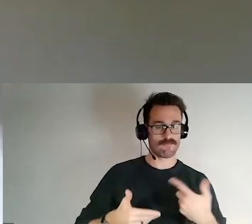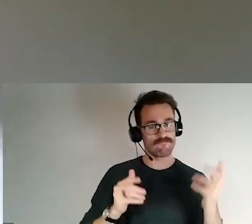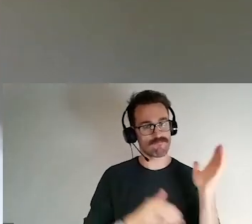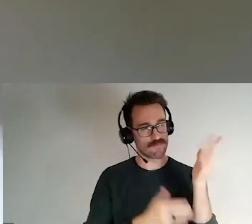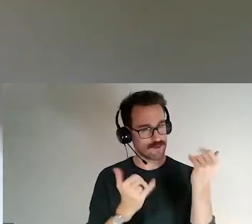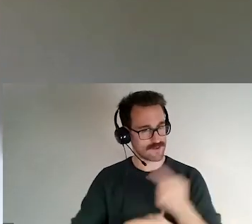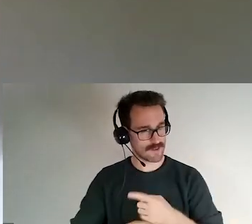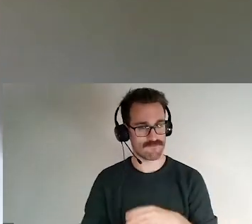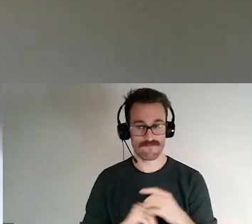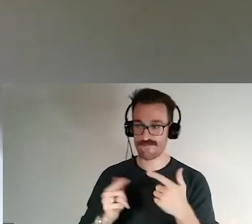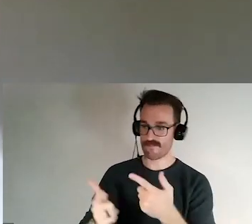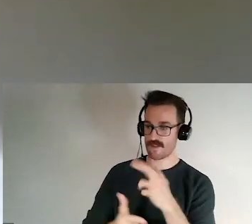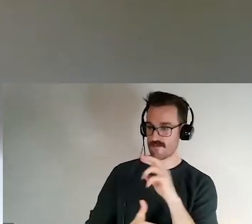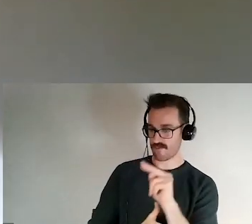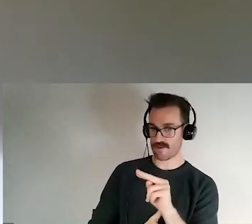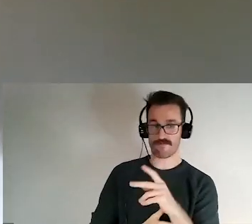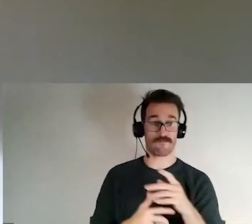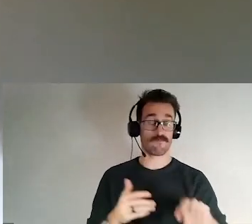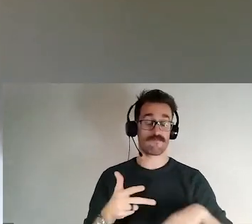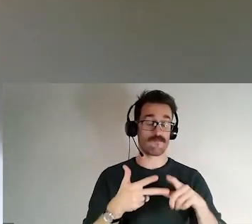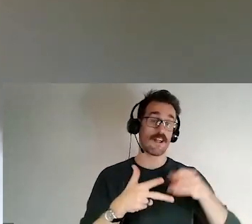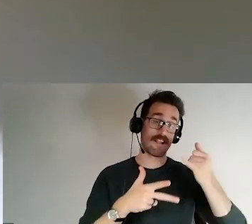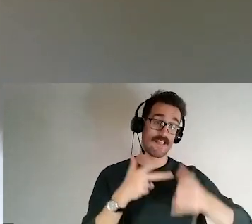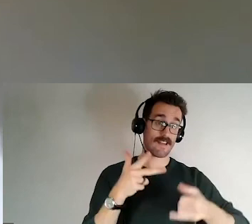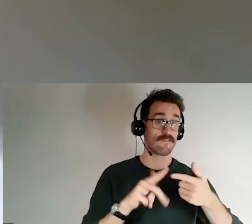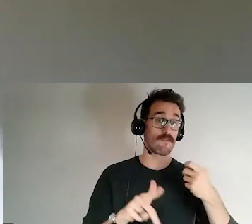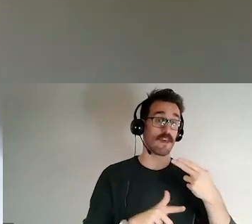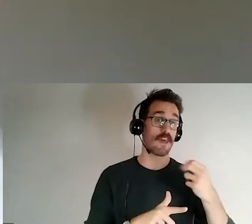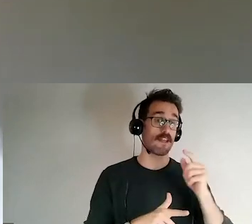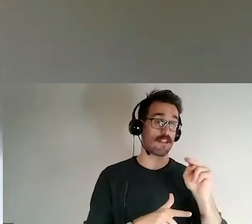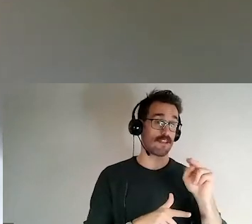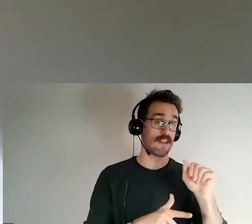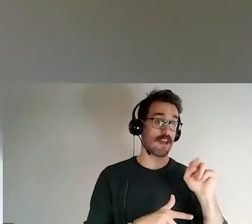Thank you Melissa. Our last presentation is from Helen Anderson. Over to you Helen.